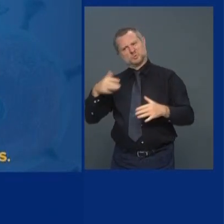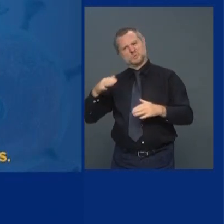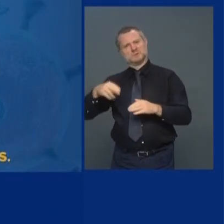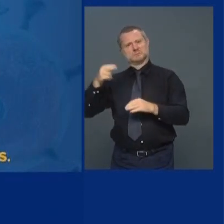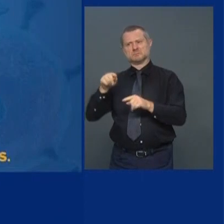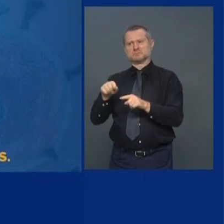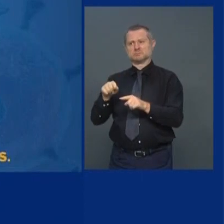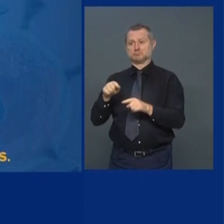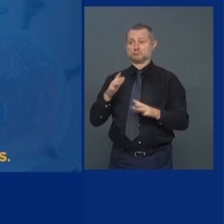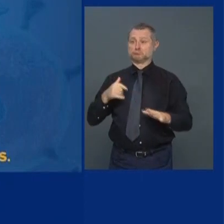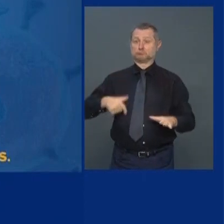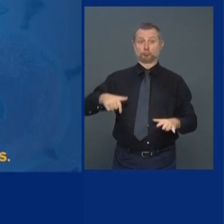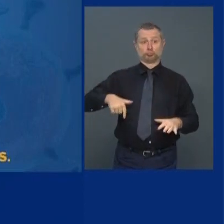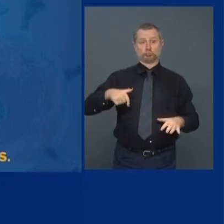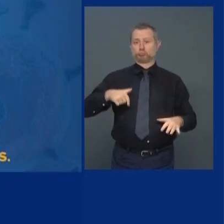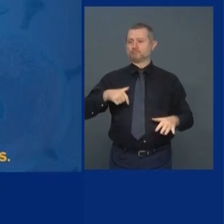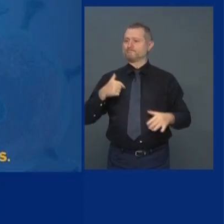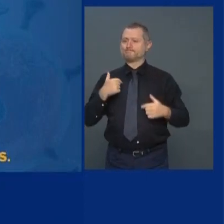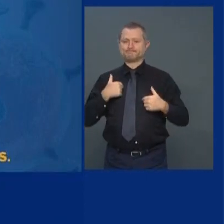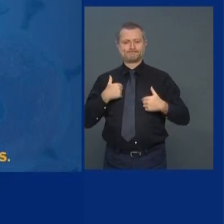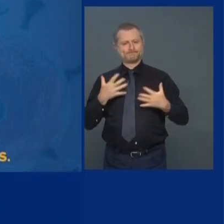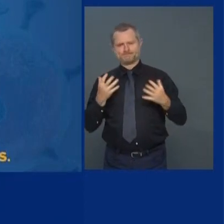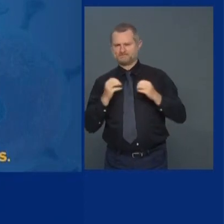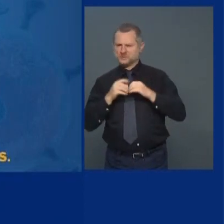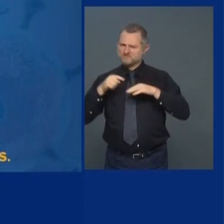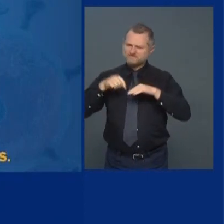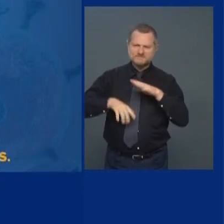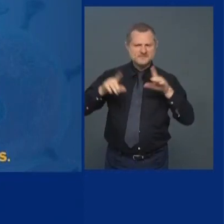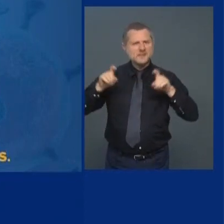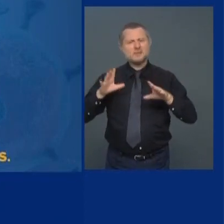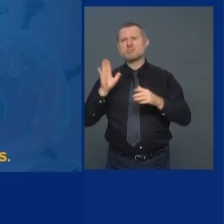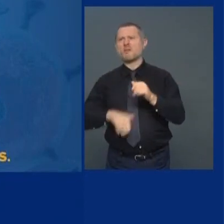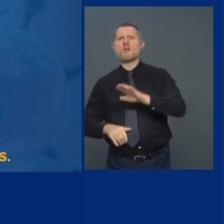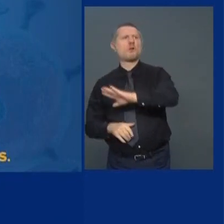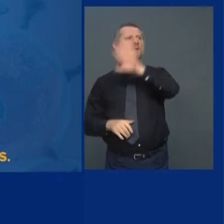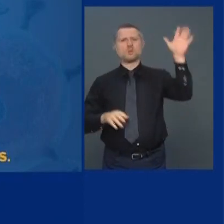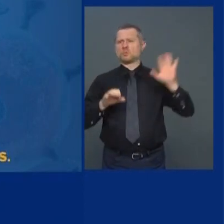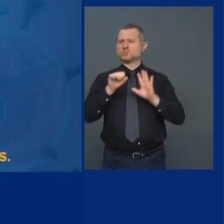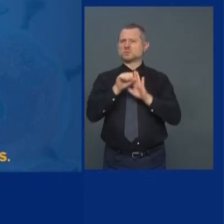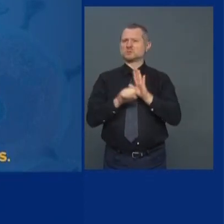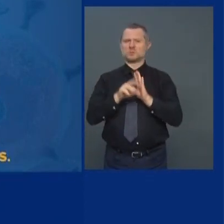WE DID MORE TESTING THAN ANY